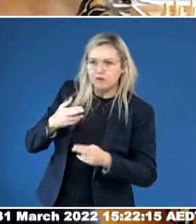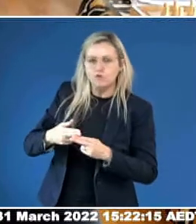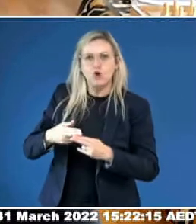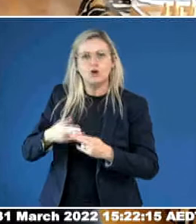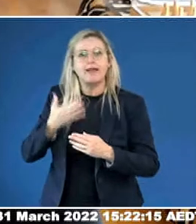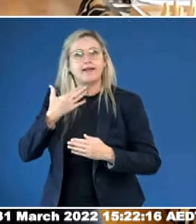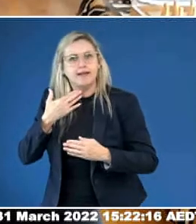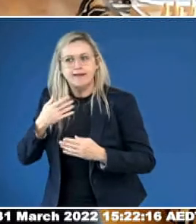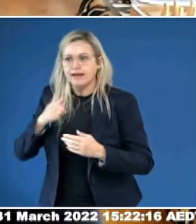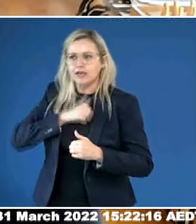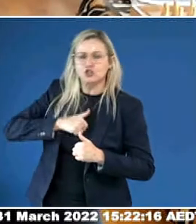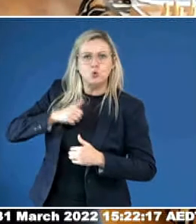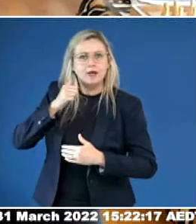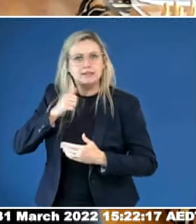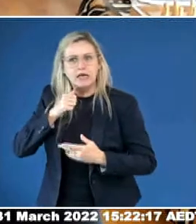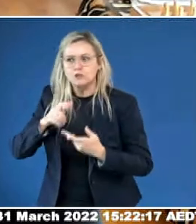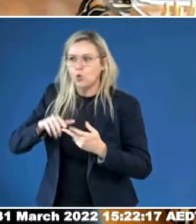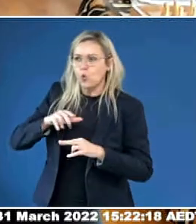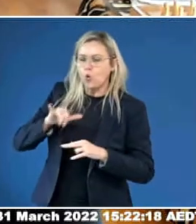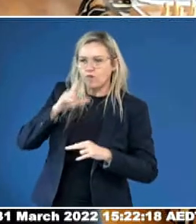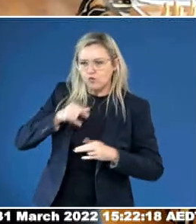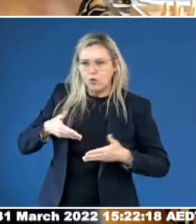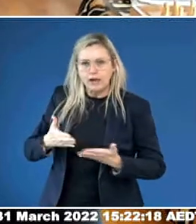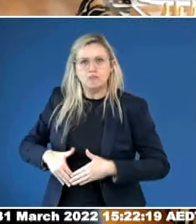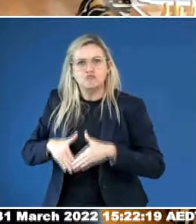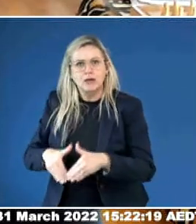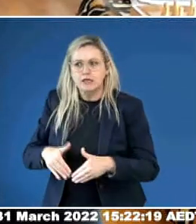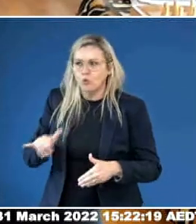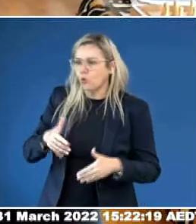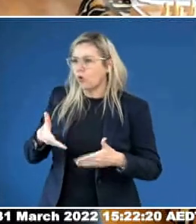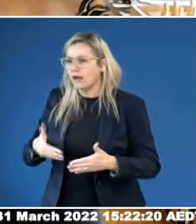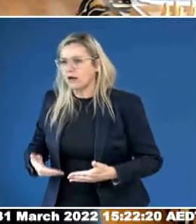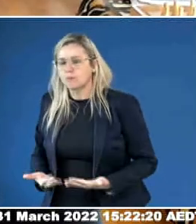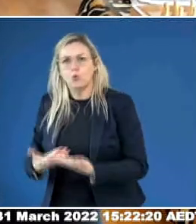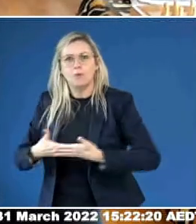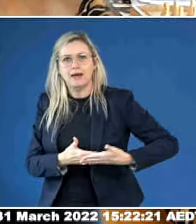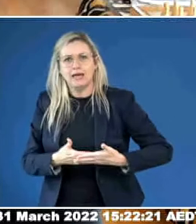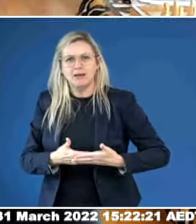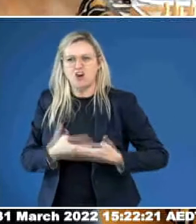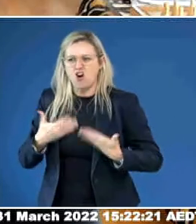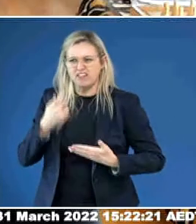risk. MS FROHMADER: Yes, that's a very good point and I think when I referred before to